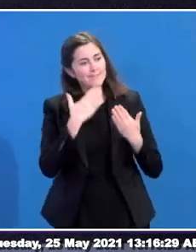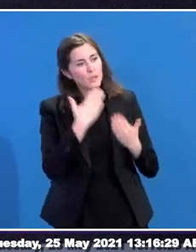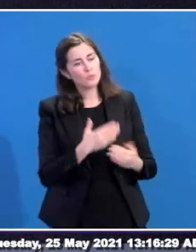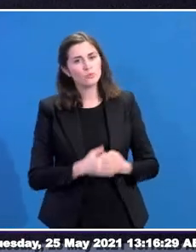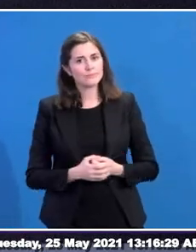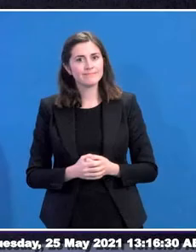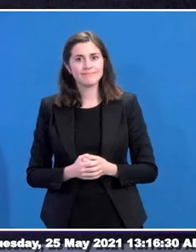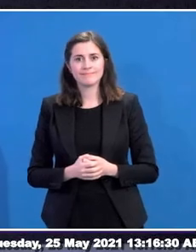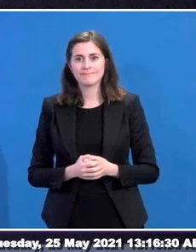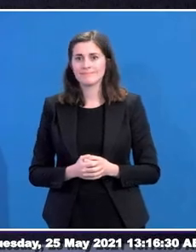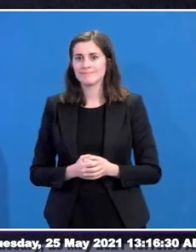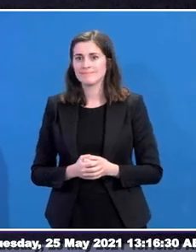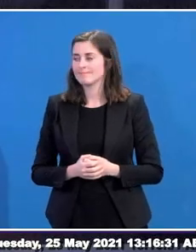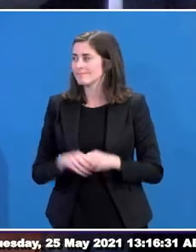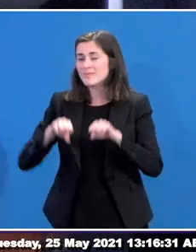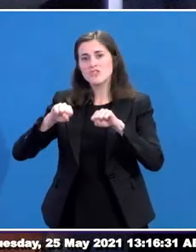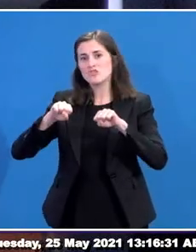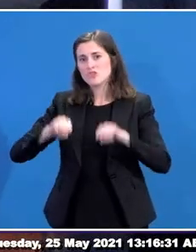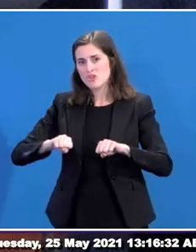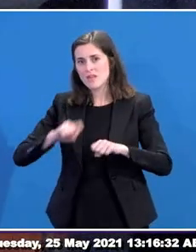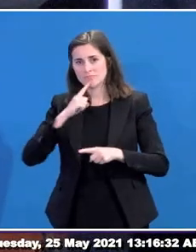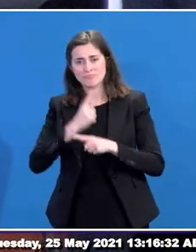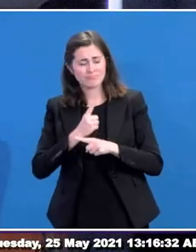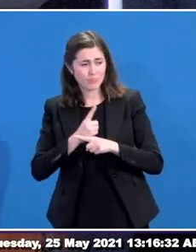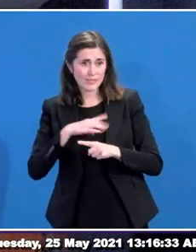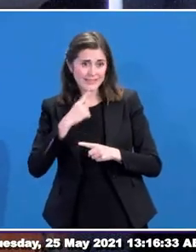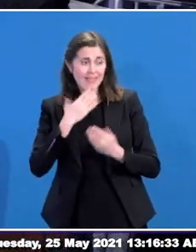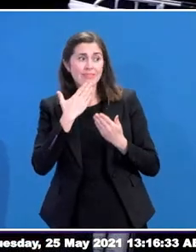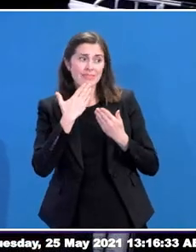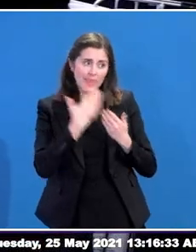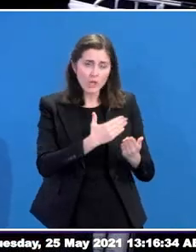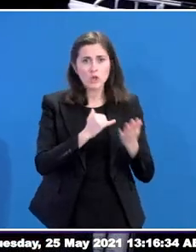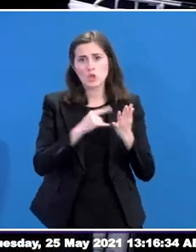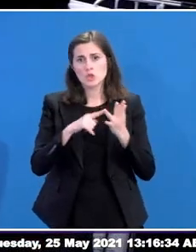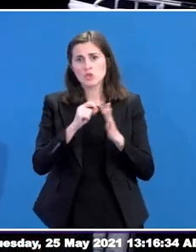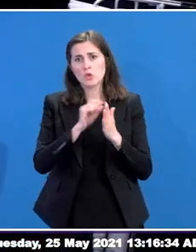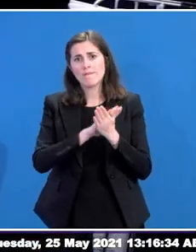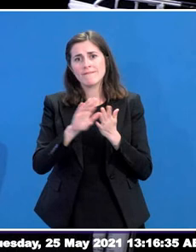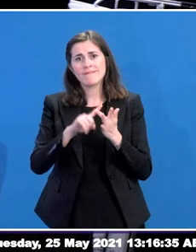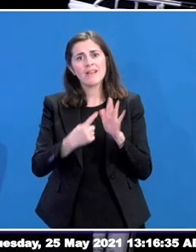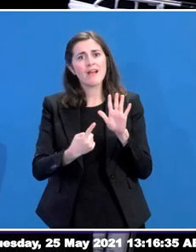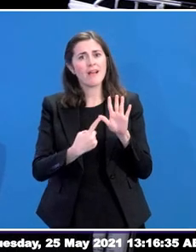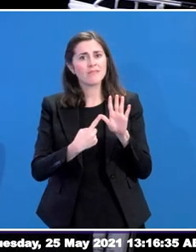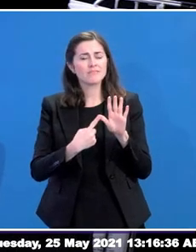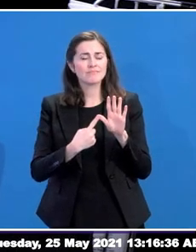Sophia, on behalf of the Commissioners, I echo the comments that Ms Eastman has made.